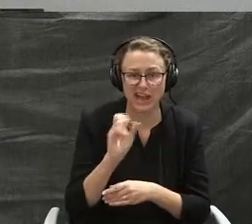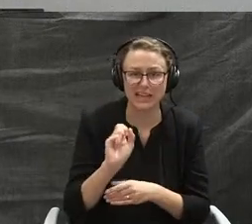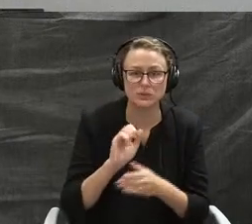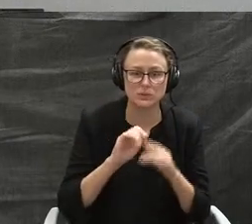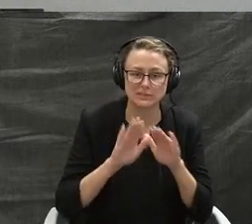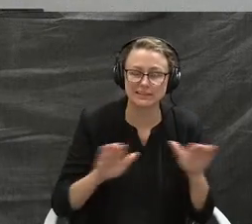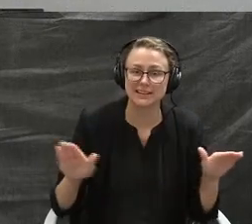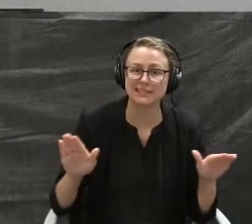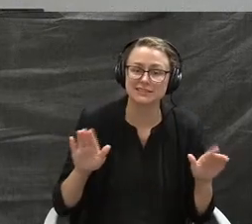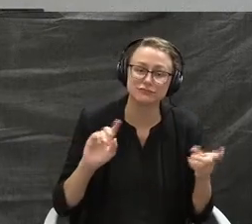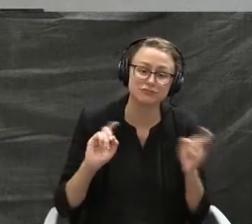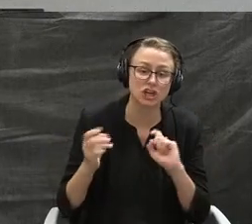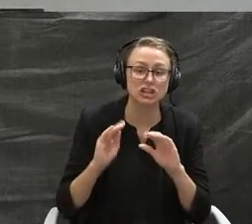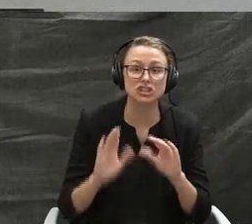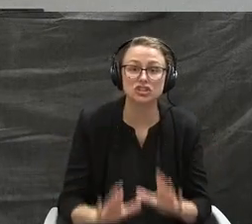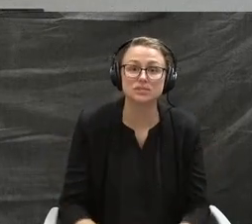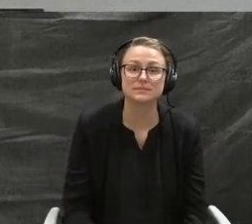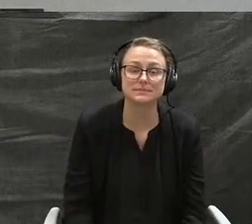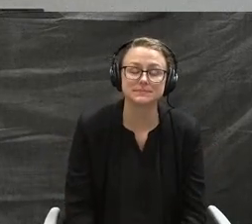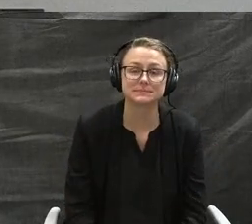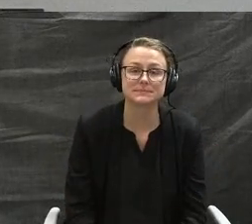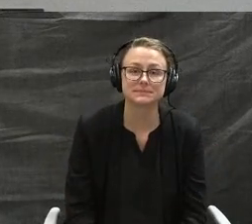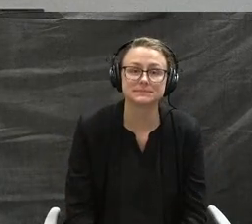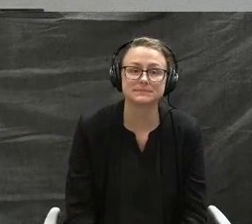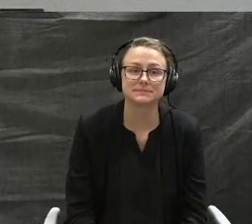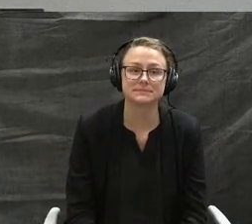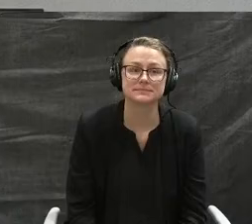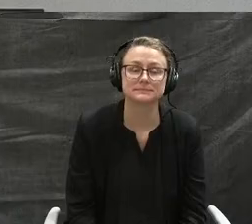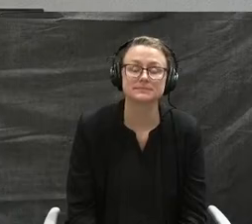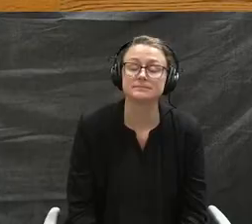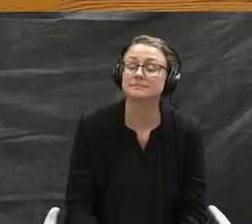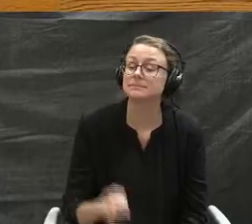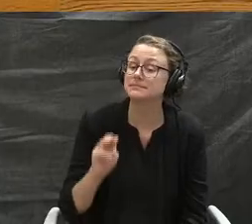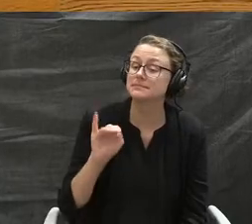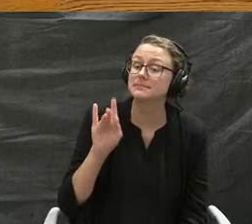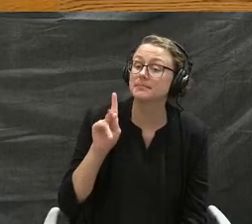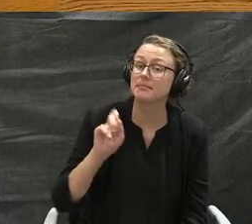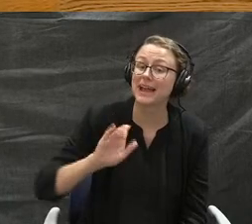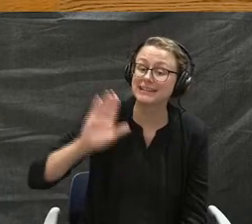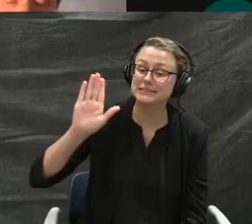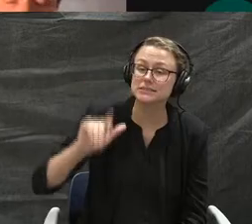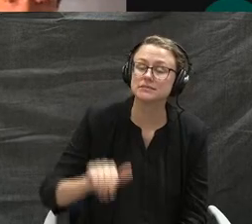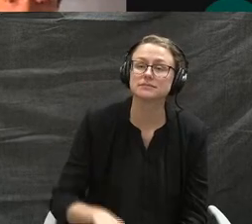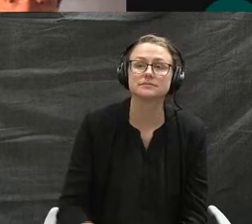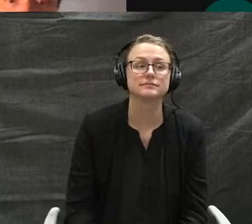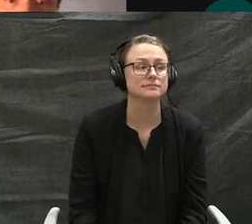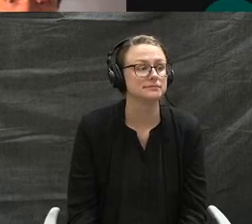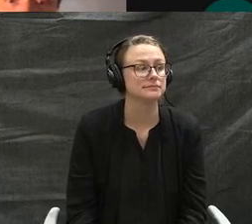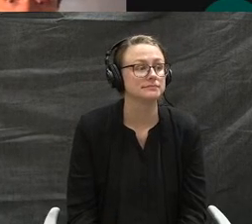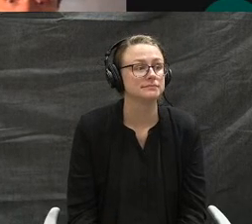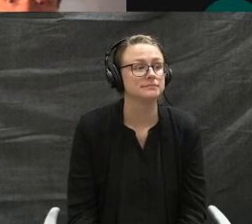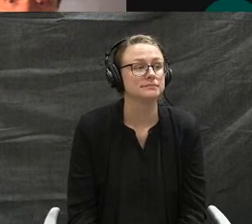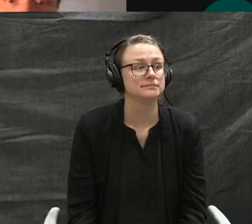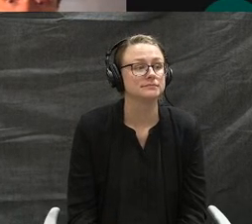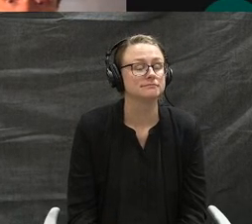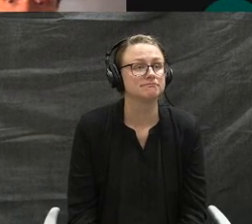Mike I don't know. I know we we